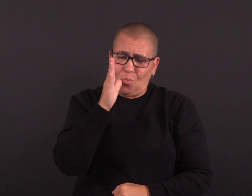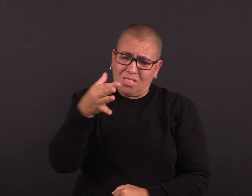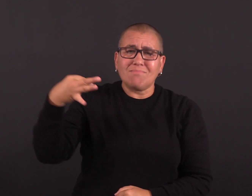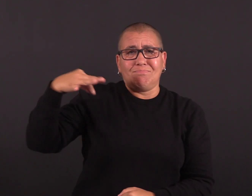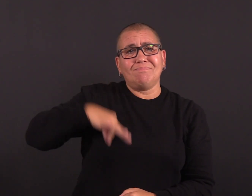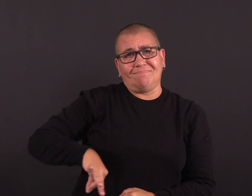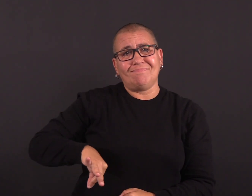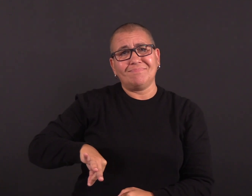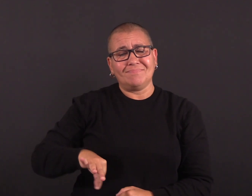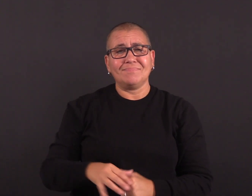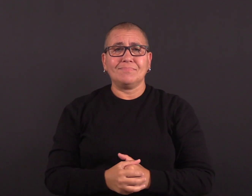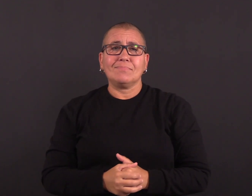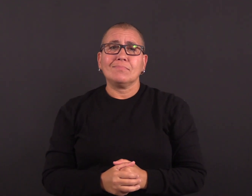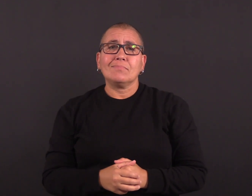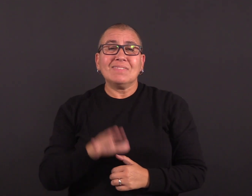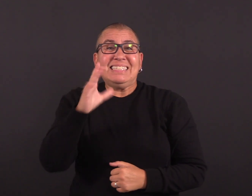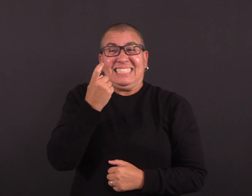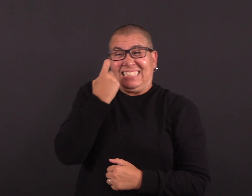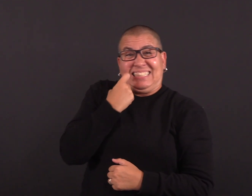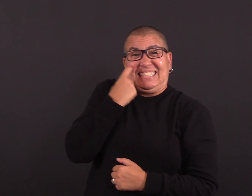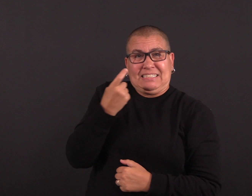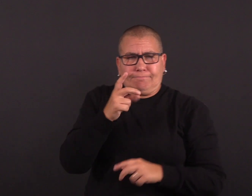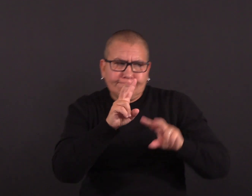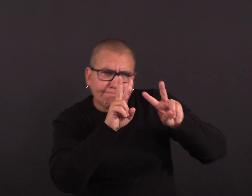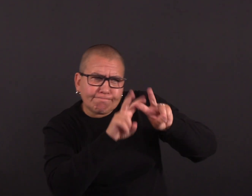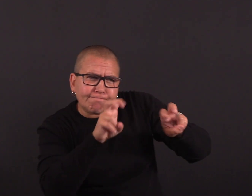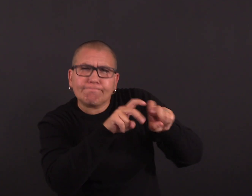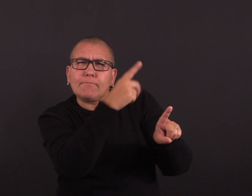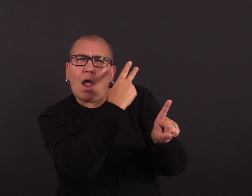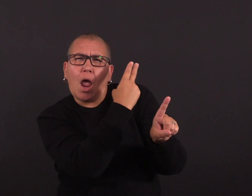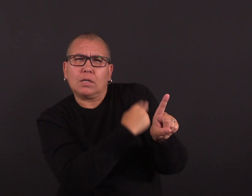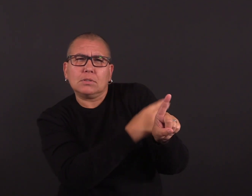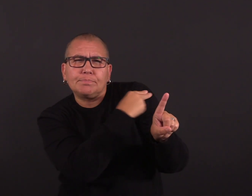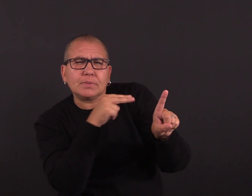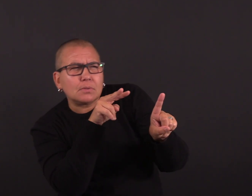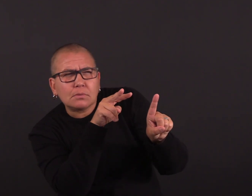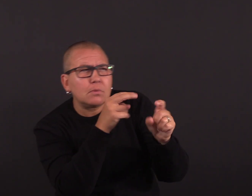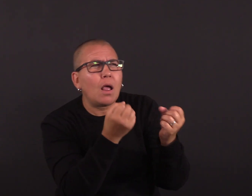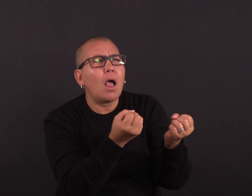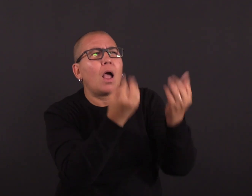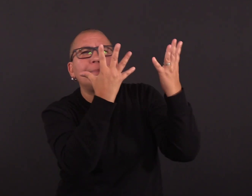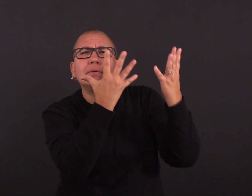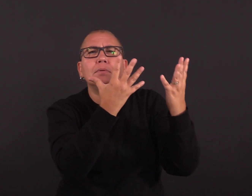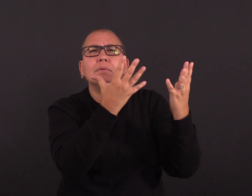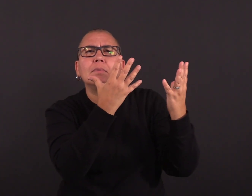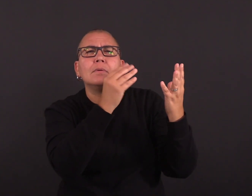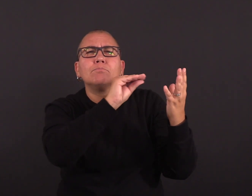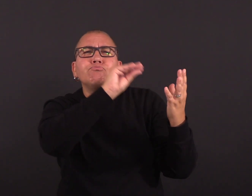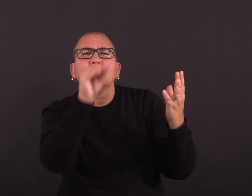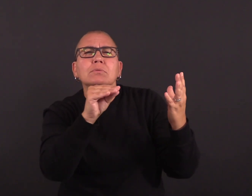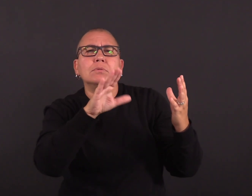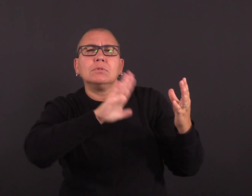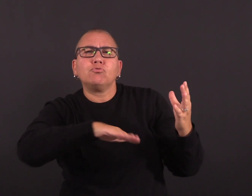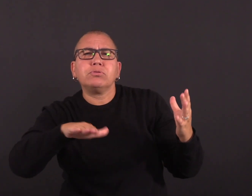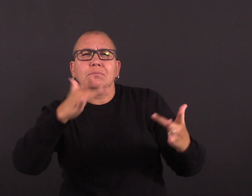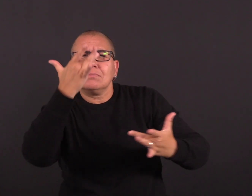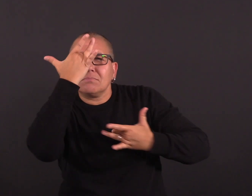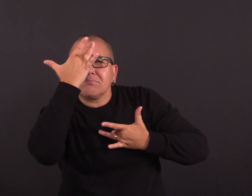but that rate recently jumped to 6%. Where can I get the vaccine?